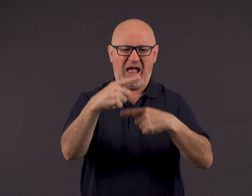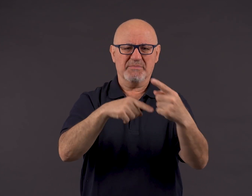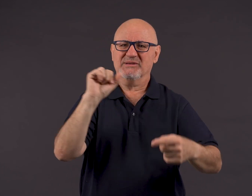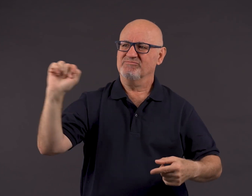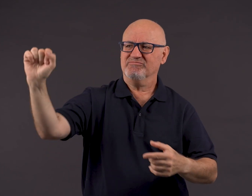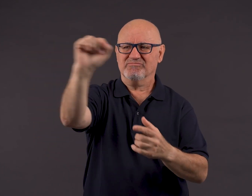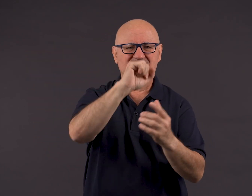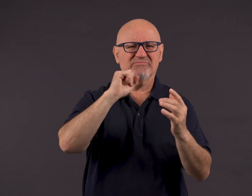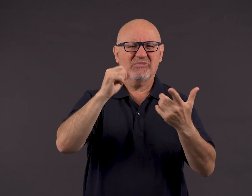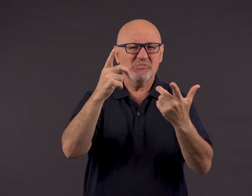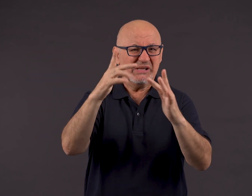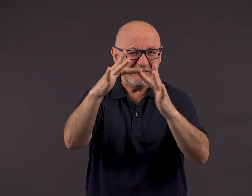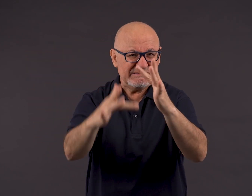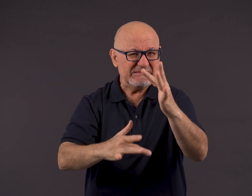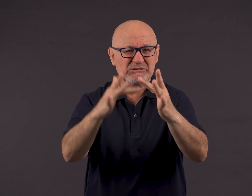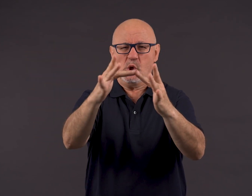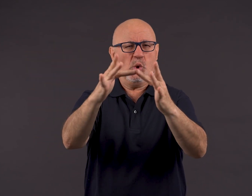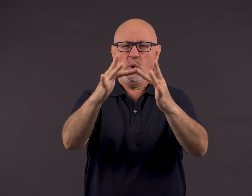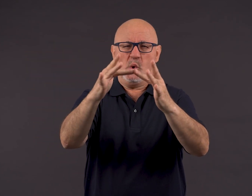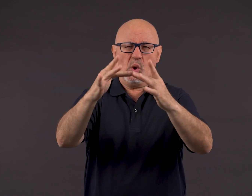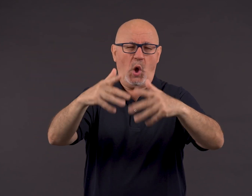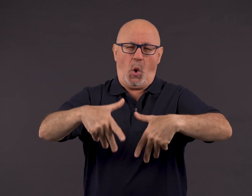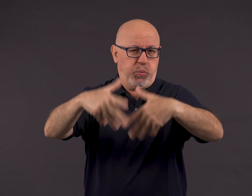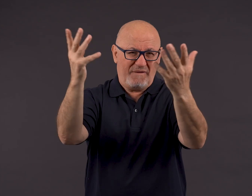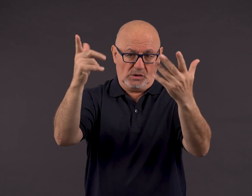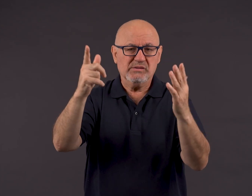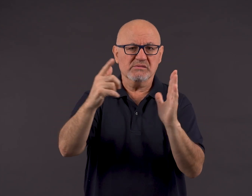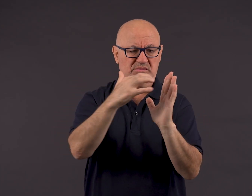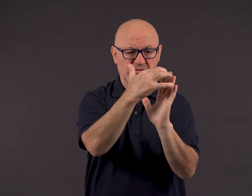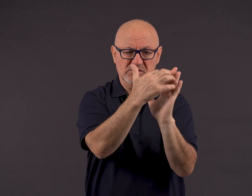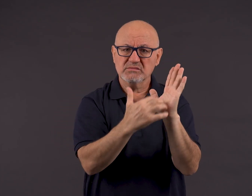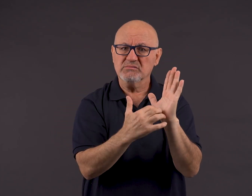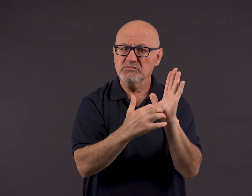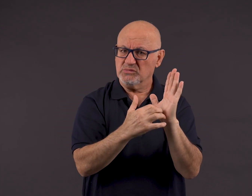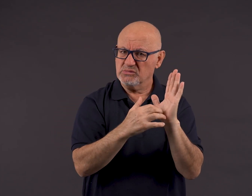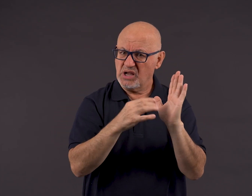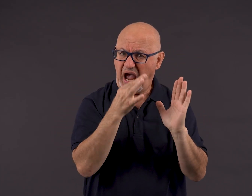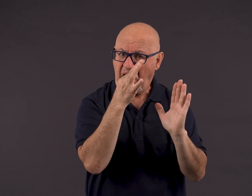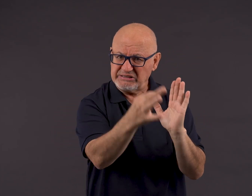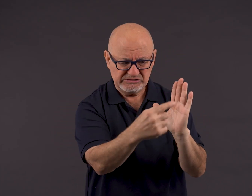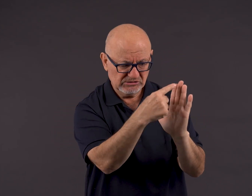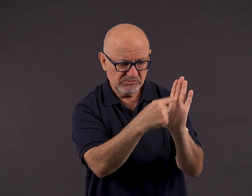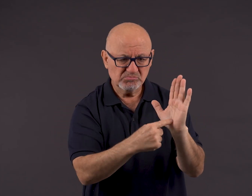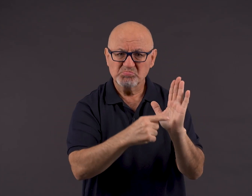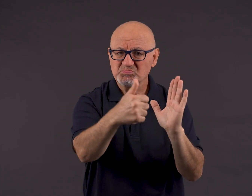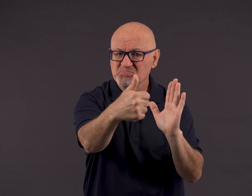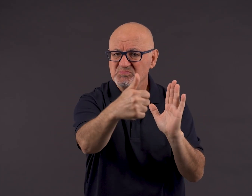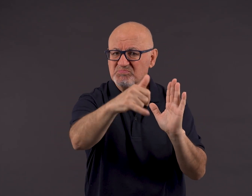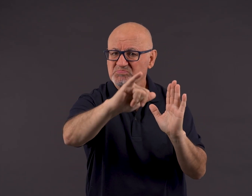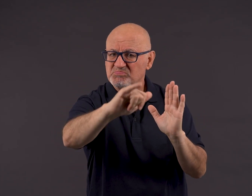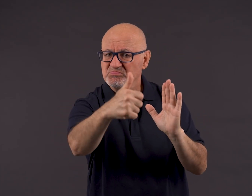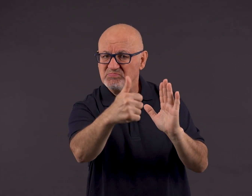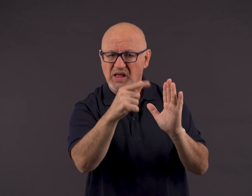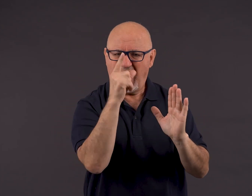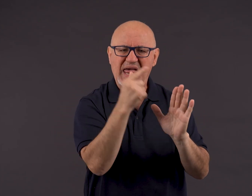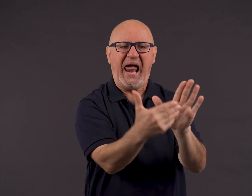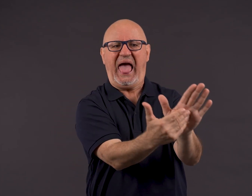websites or other documents. They will ask if the information is accessible and correct and